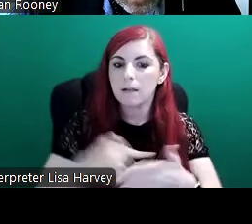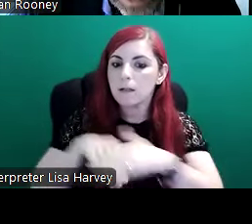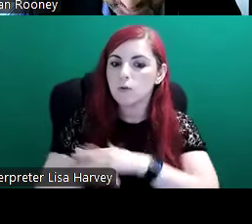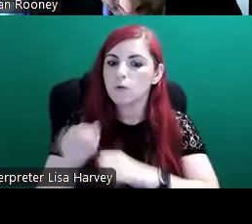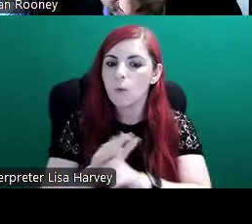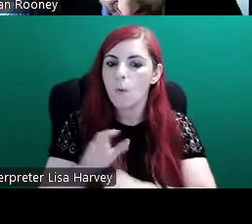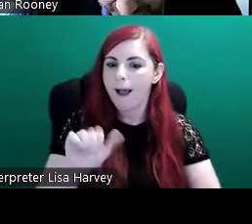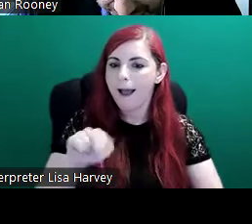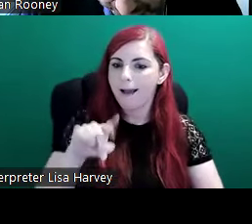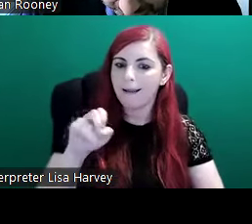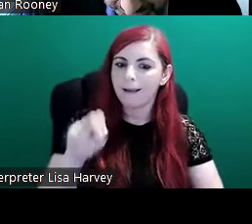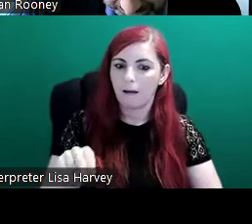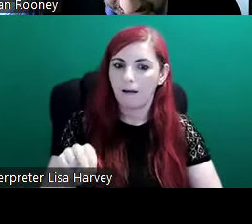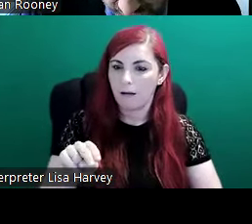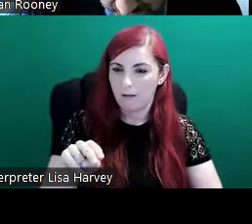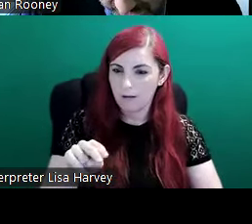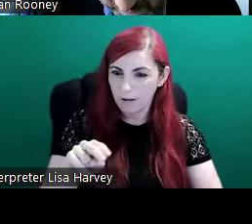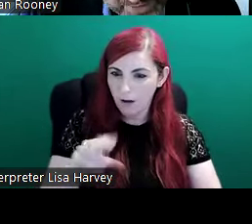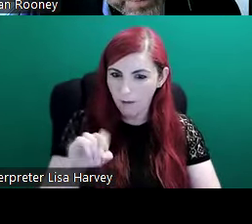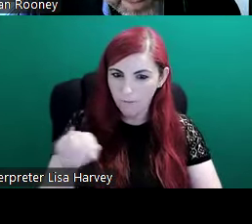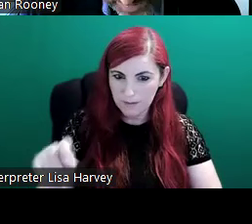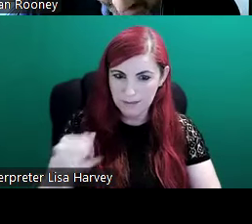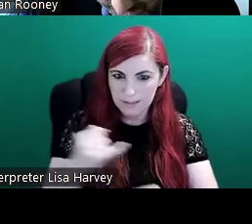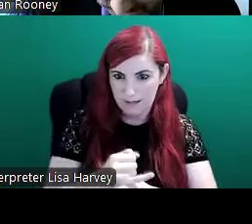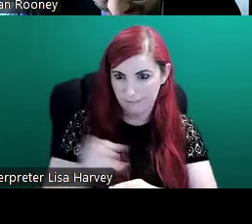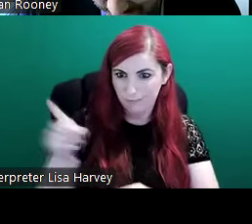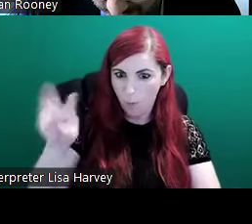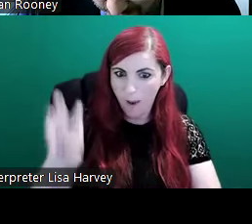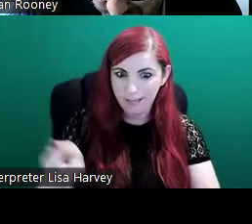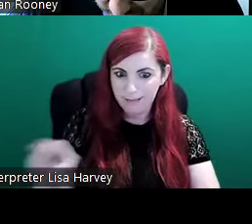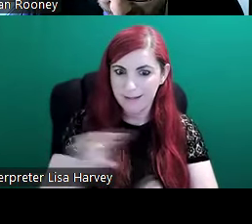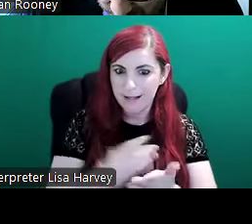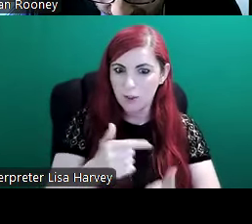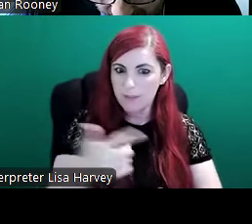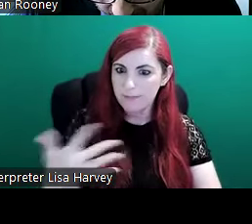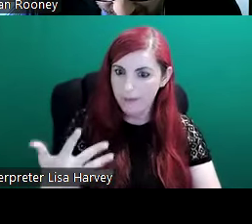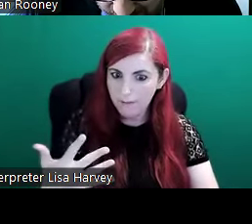as a postulant. Jellett didn't approve of this decision, but visited Hone there, and